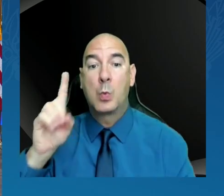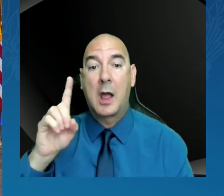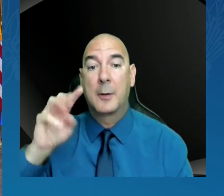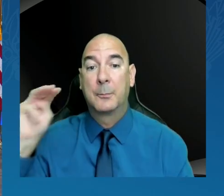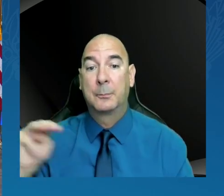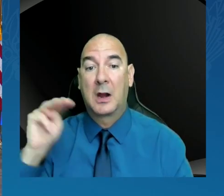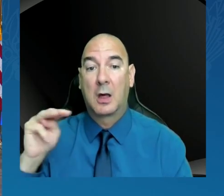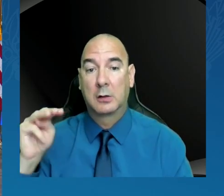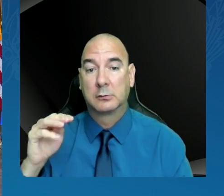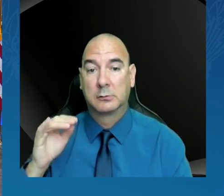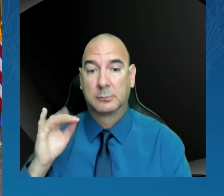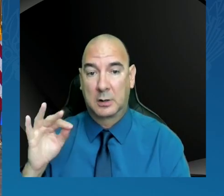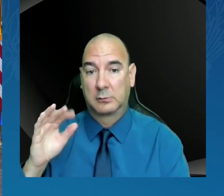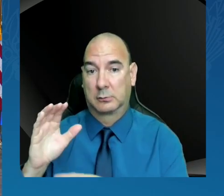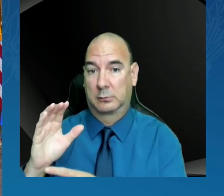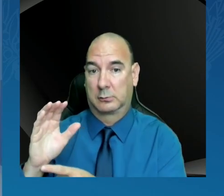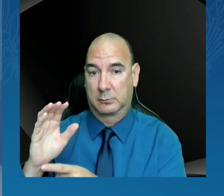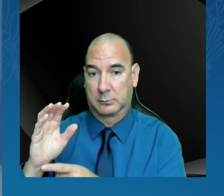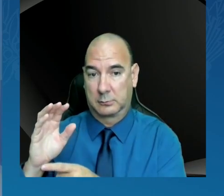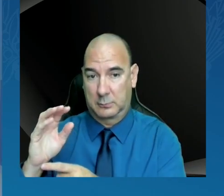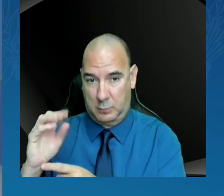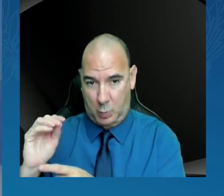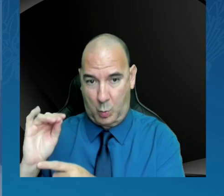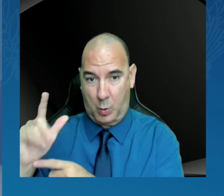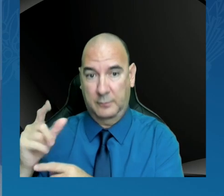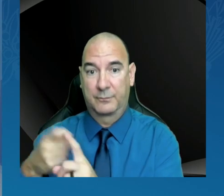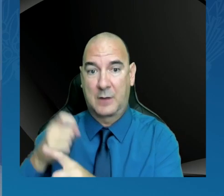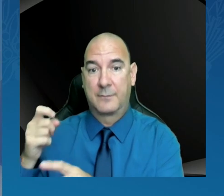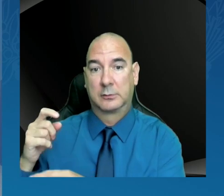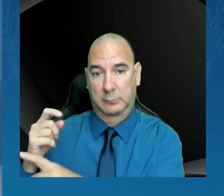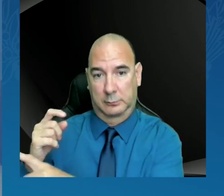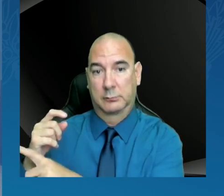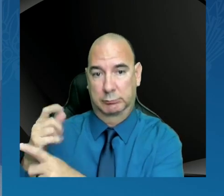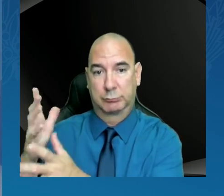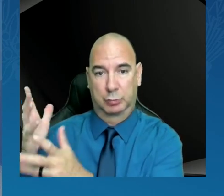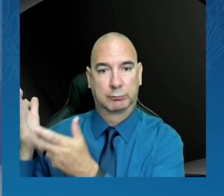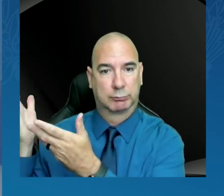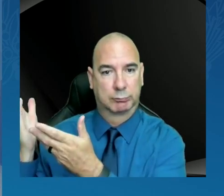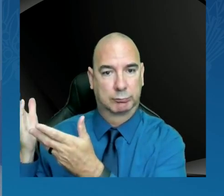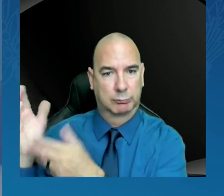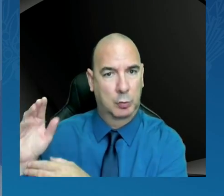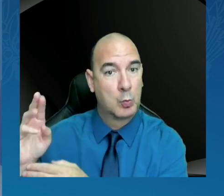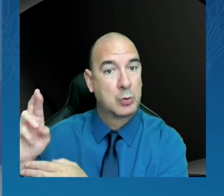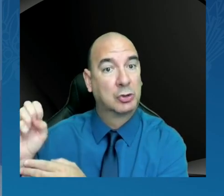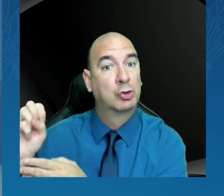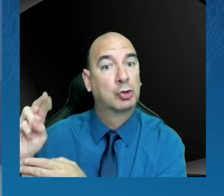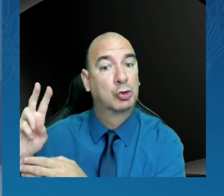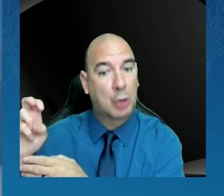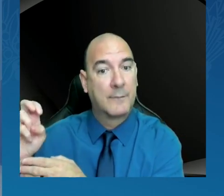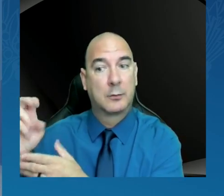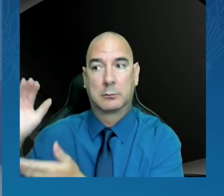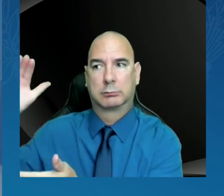to lower prices at the pump. We reduced high-speed Internet bills for millions of Americans.